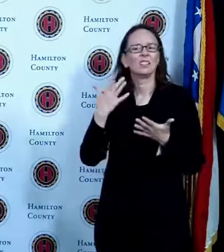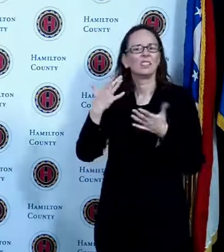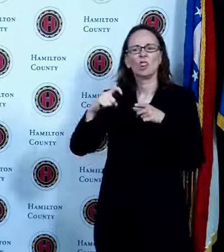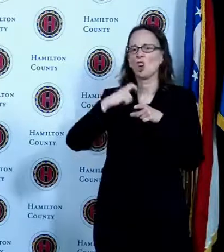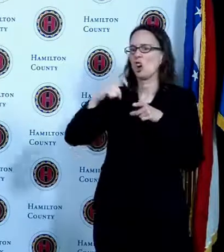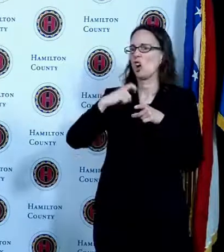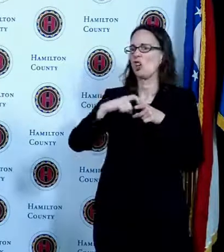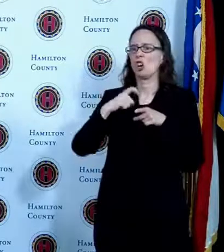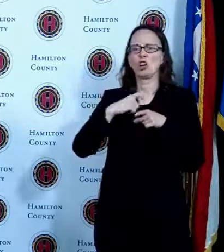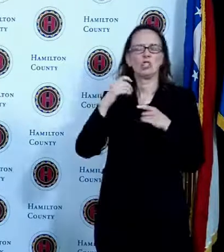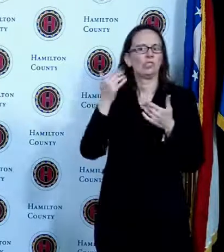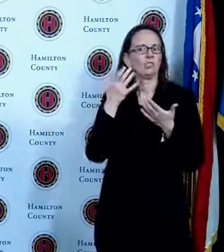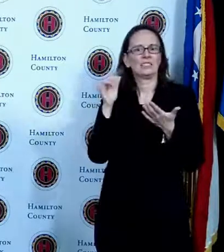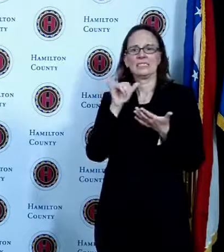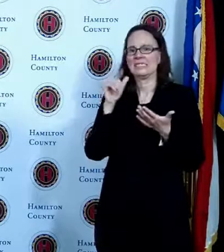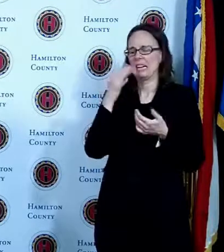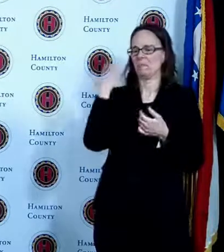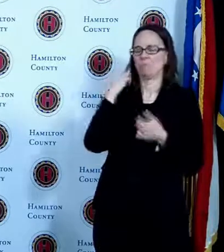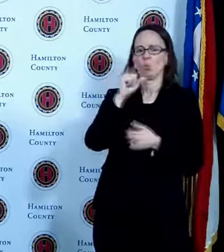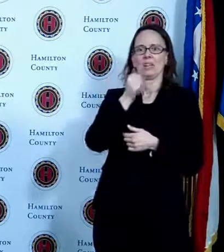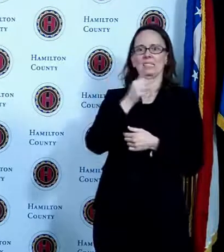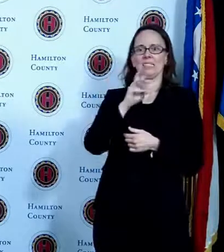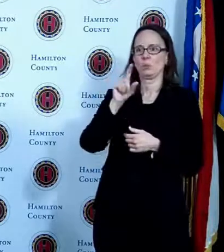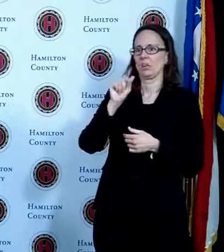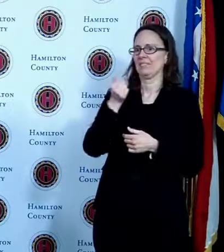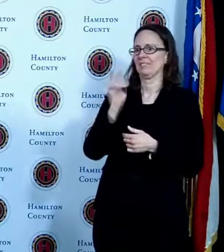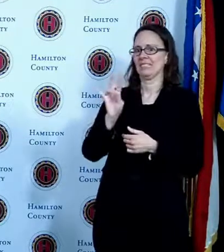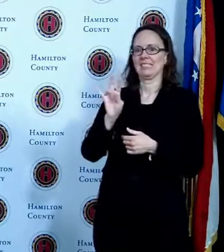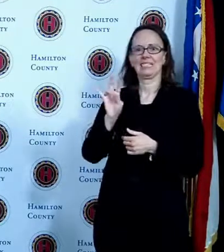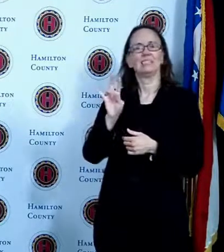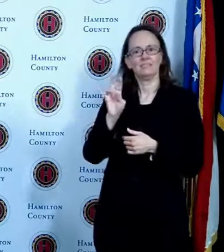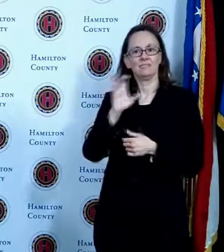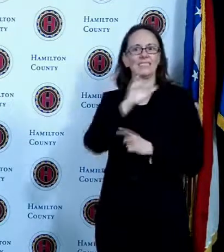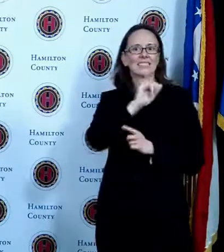from Cincinnati police officers and techs saying hey we're seeing a